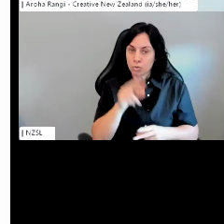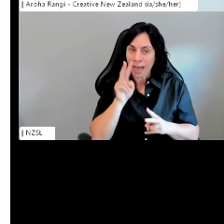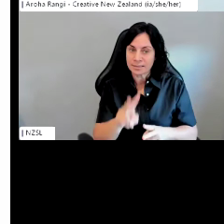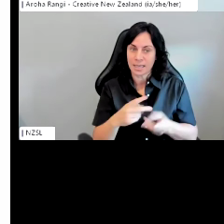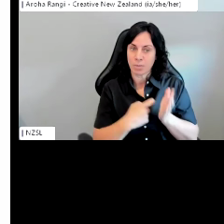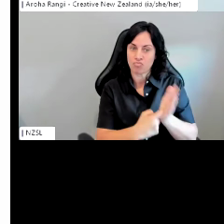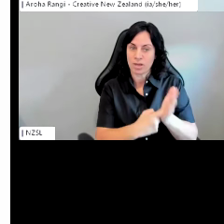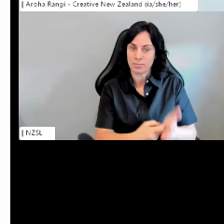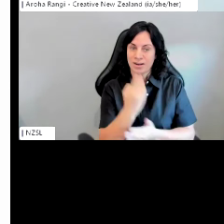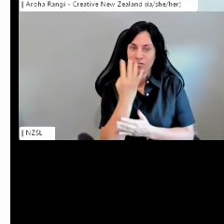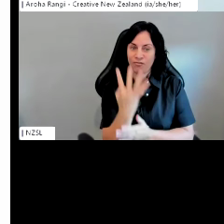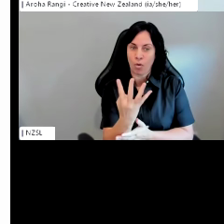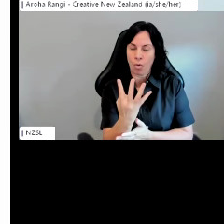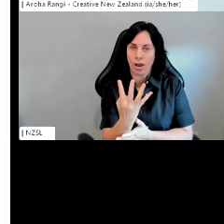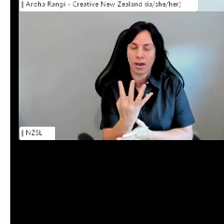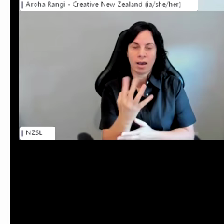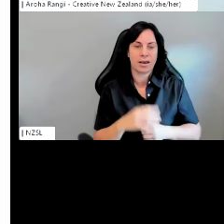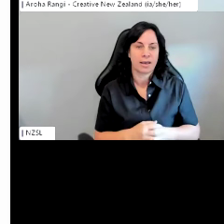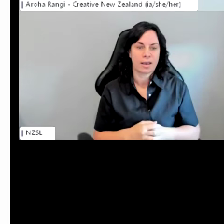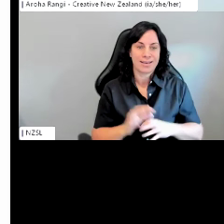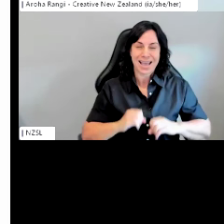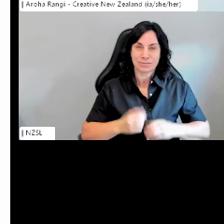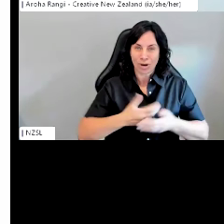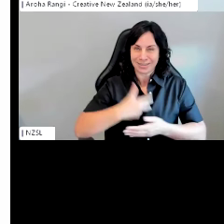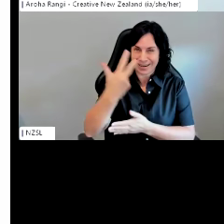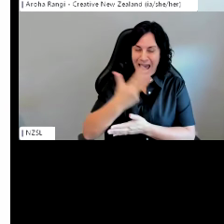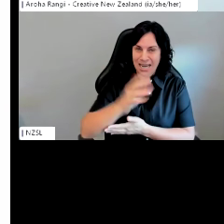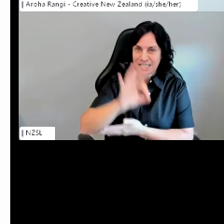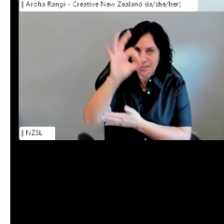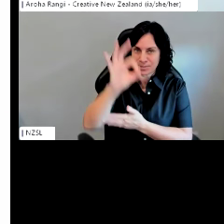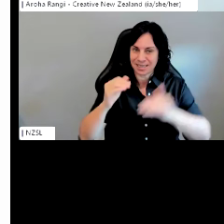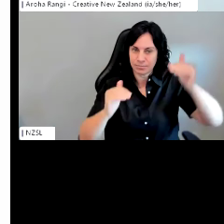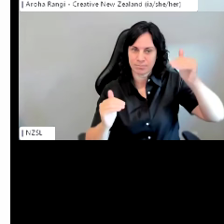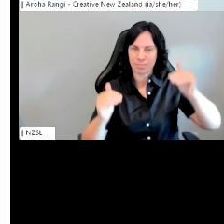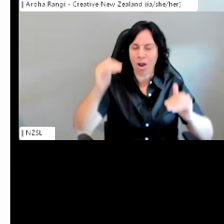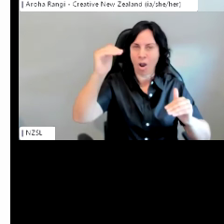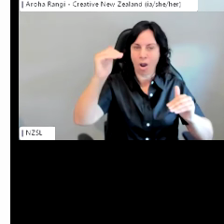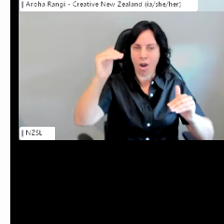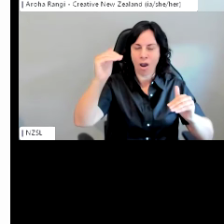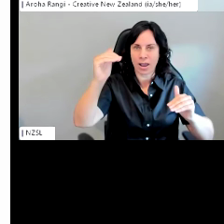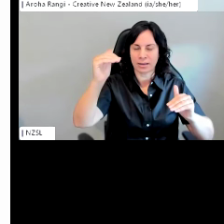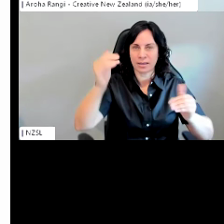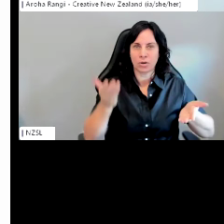You can see why we're recommending these four. Expression 18% higher than the average